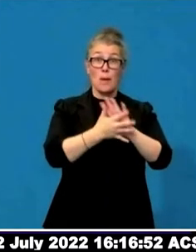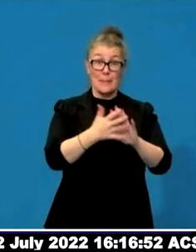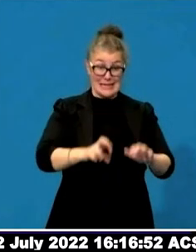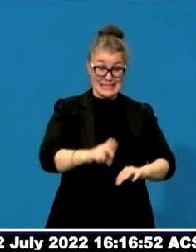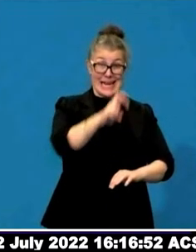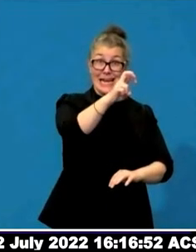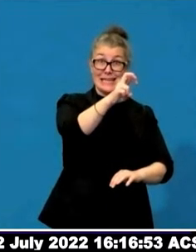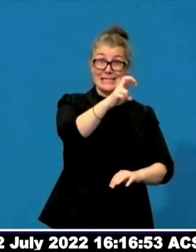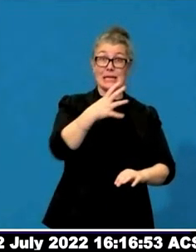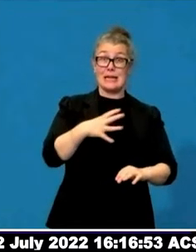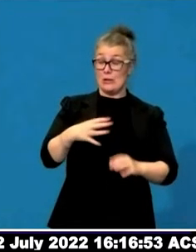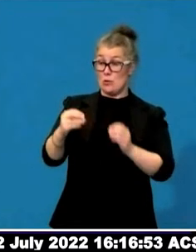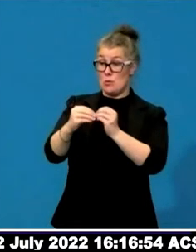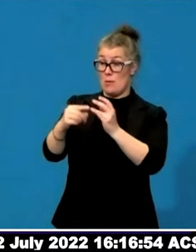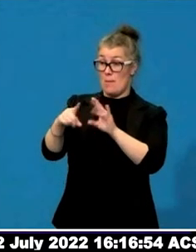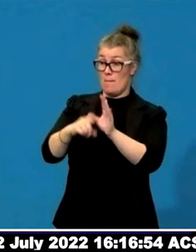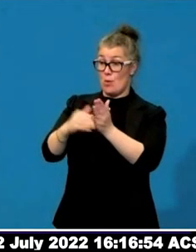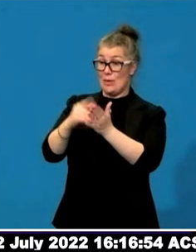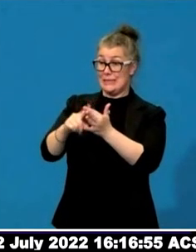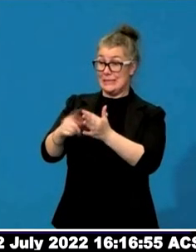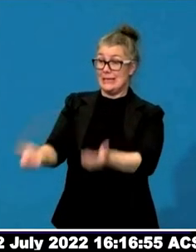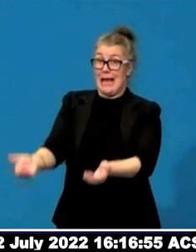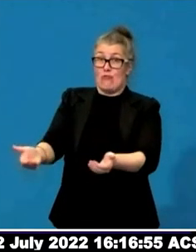for him to be home? Yeah, or help him up.